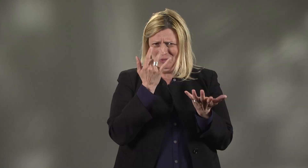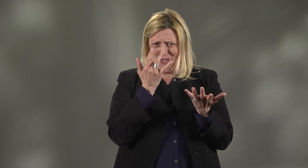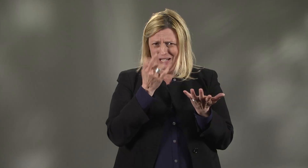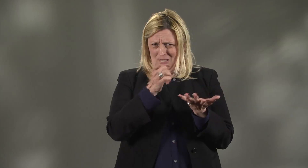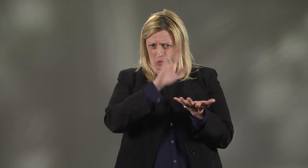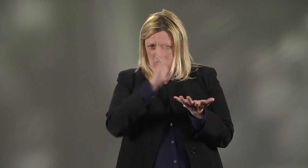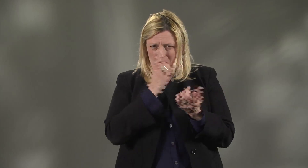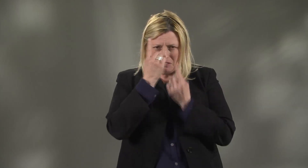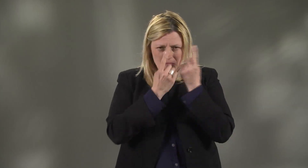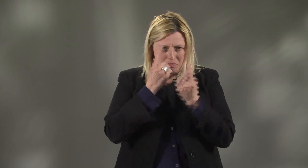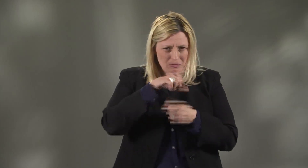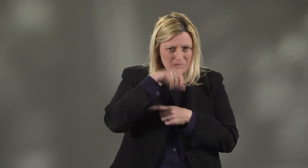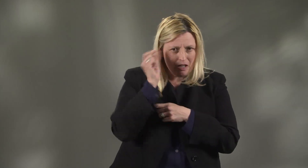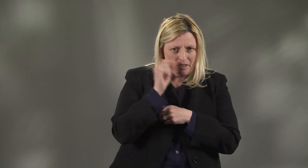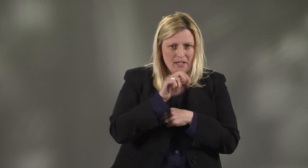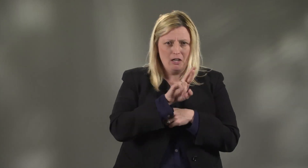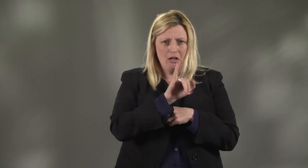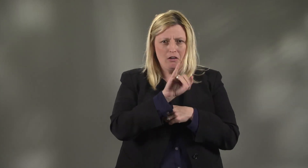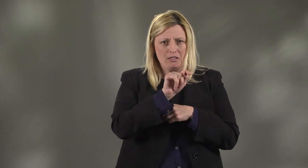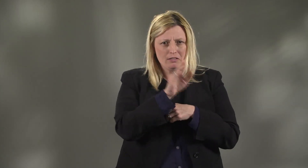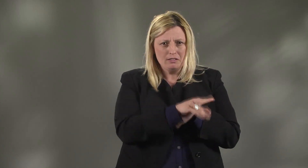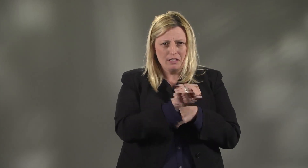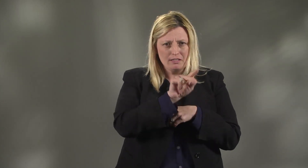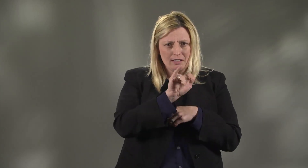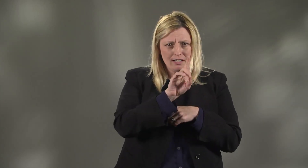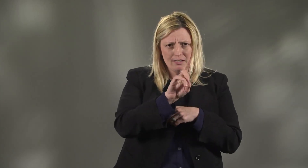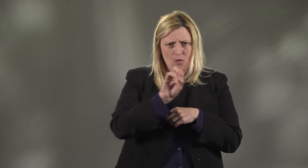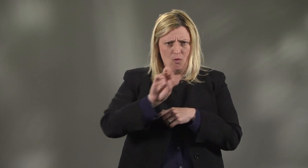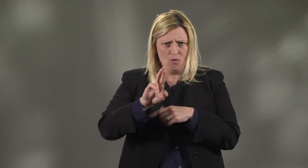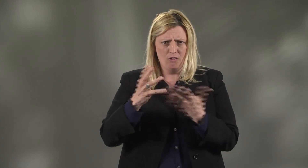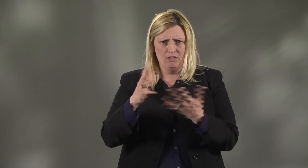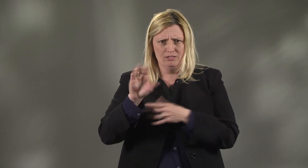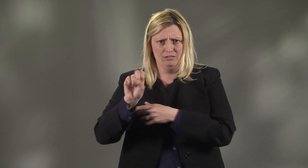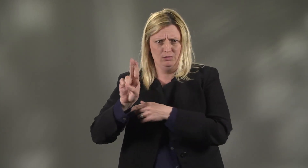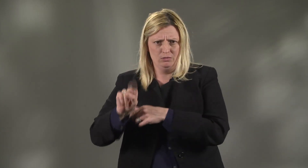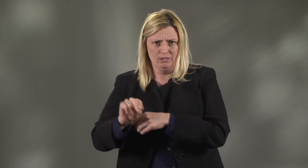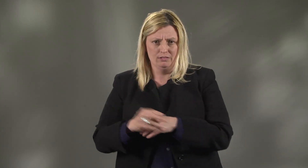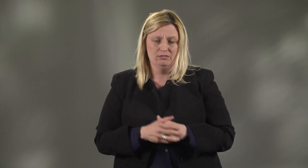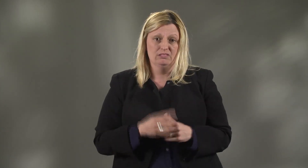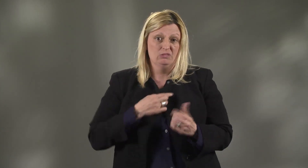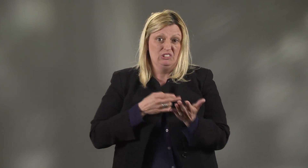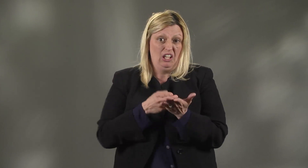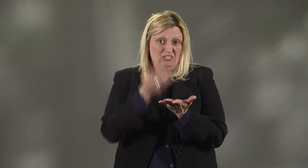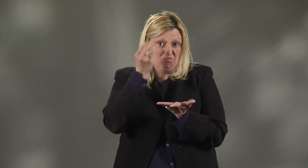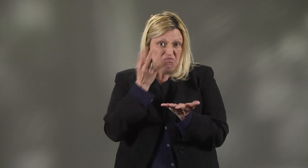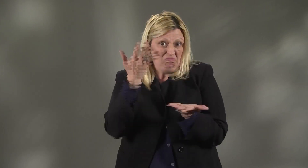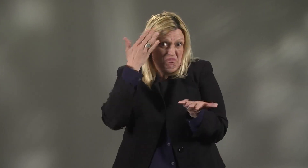asked me why I never considered Gallaudet or RIT, NTID, or CSUN.